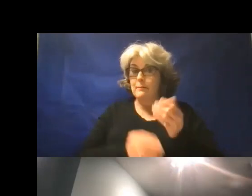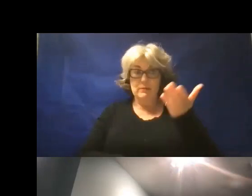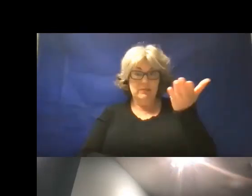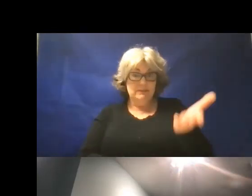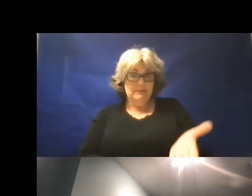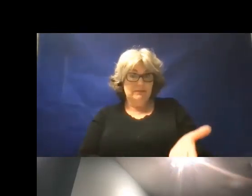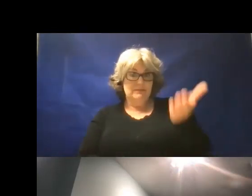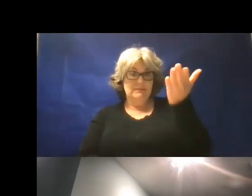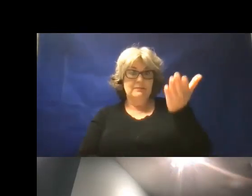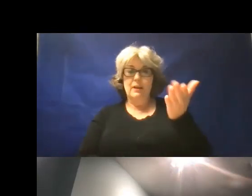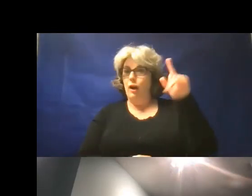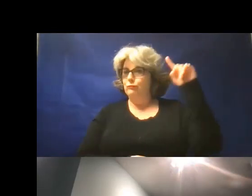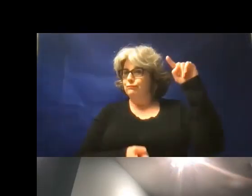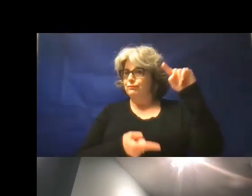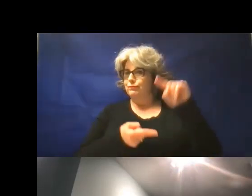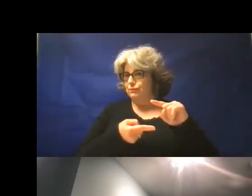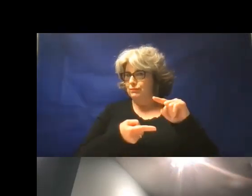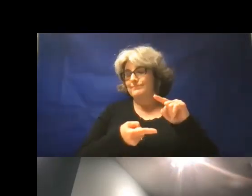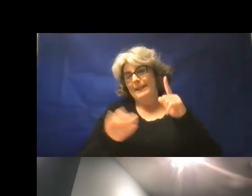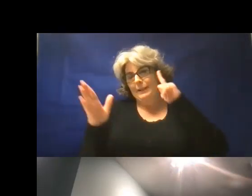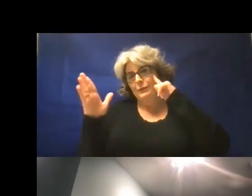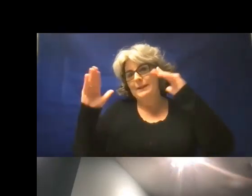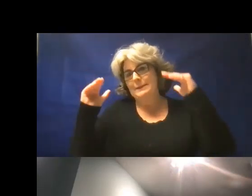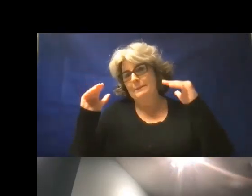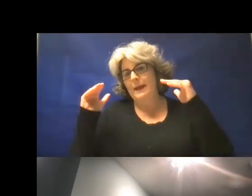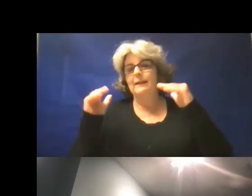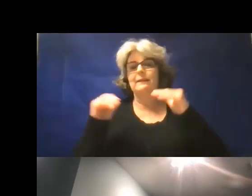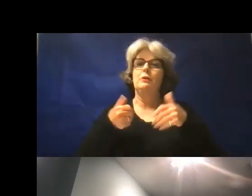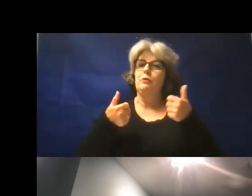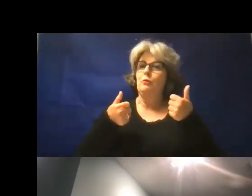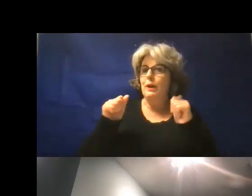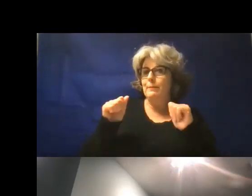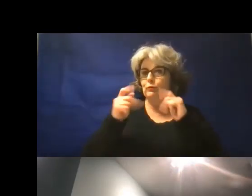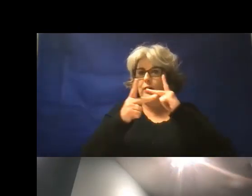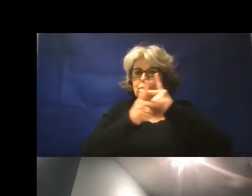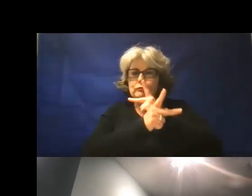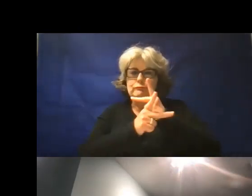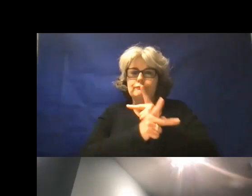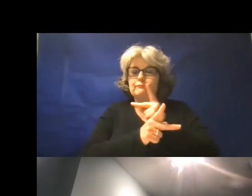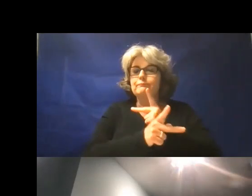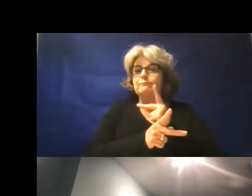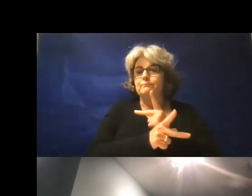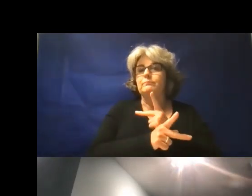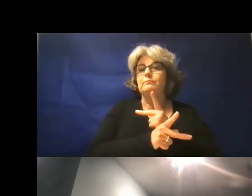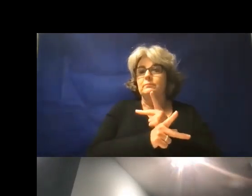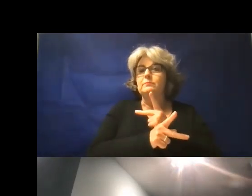reduced as you might expect we've been trying to work kind of collaboratively